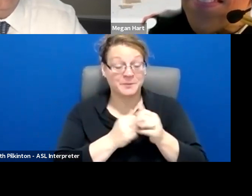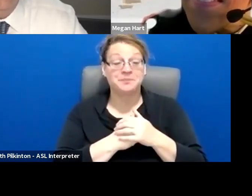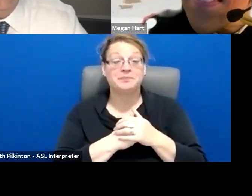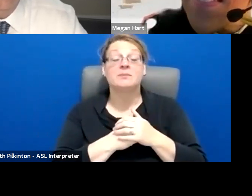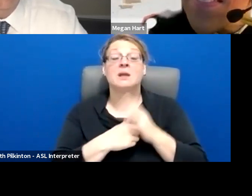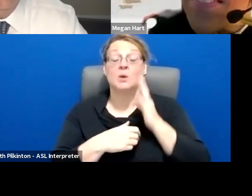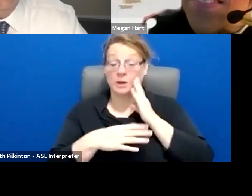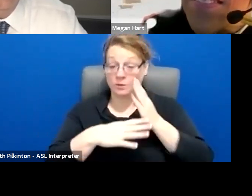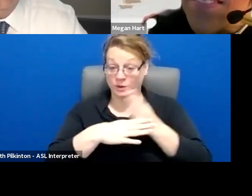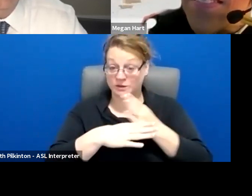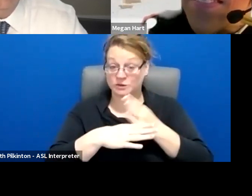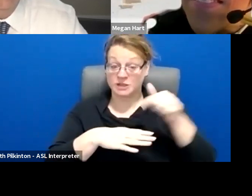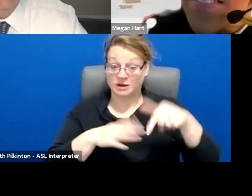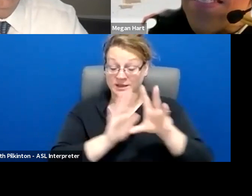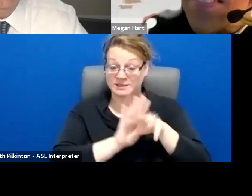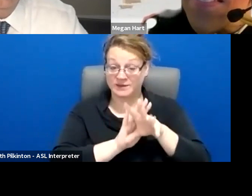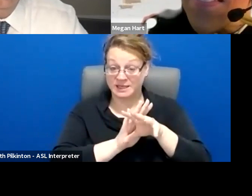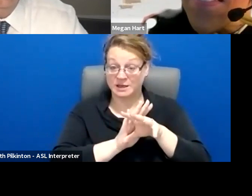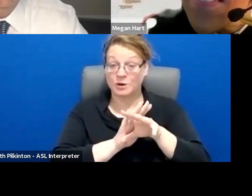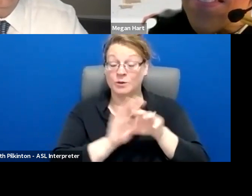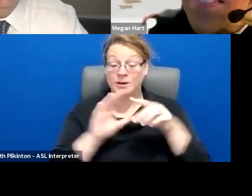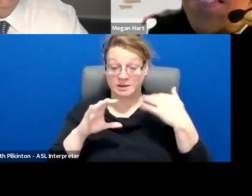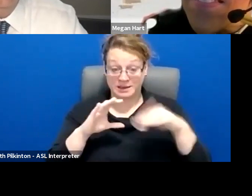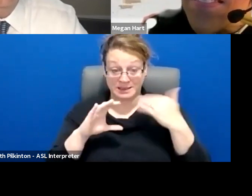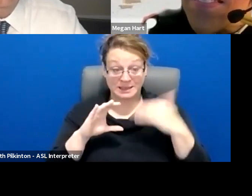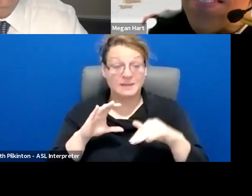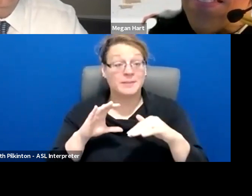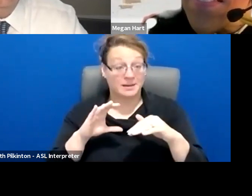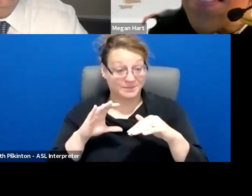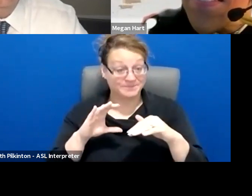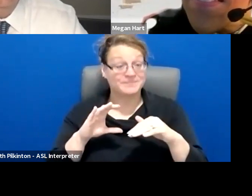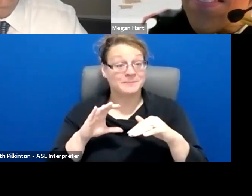I am so grateful to all of you for sharing your insights and tools with us as we all continue to learn and grow on this issue.